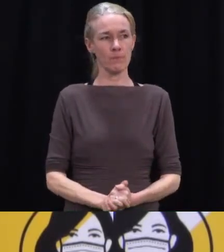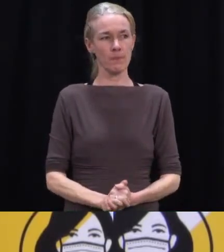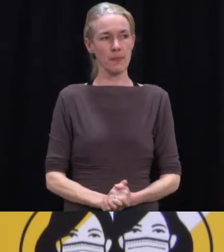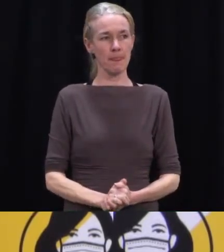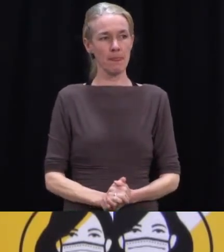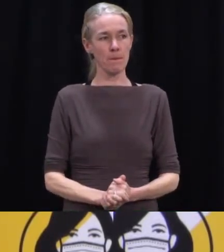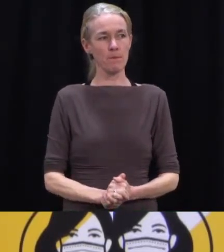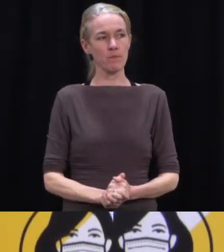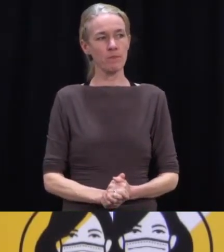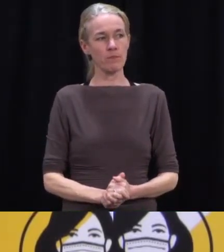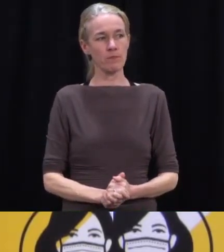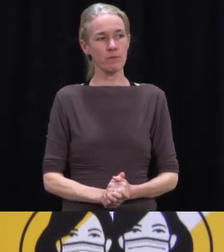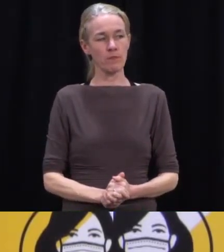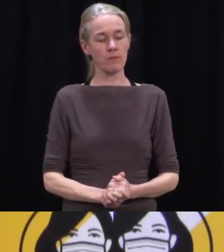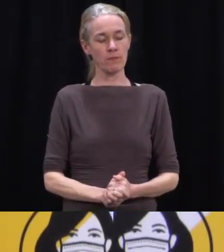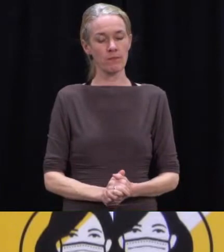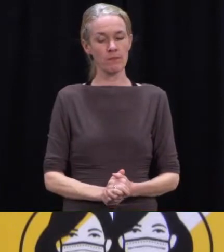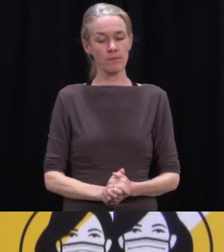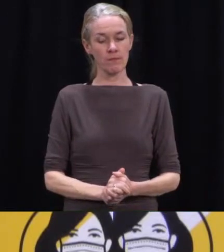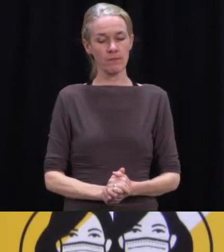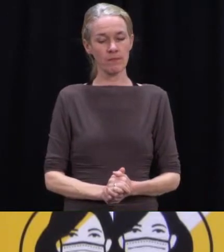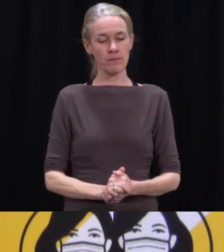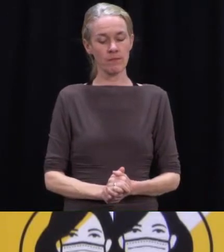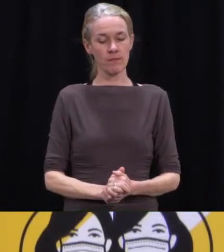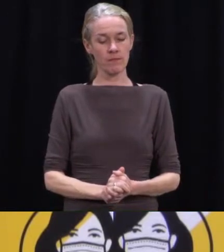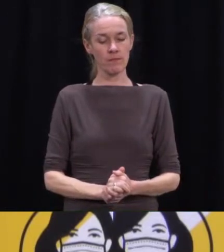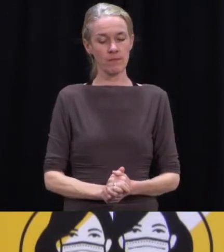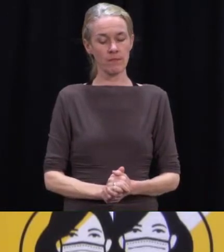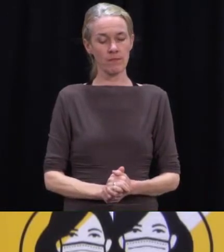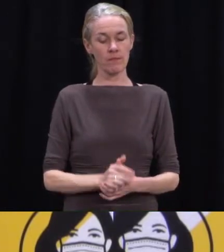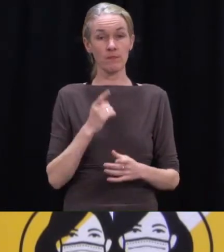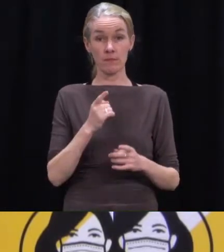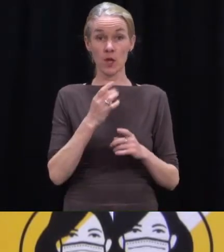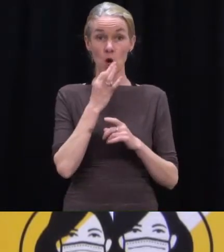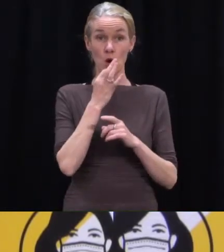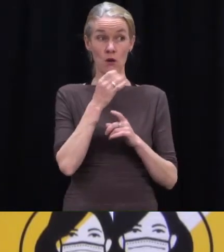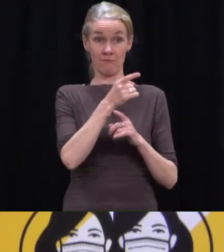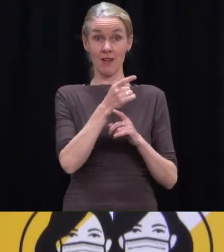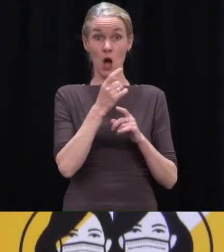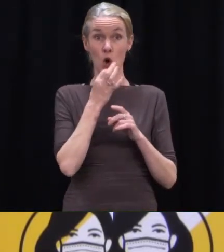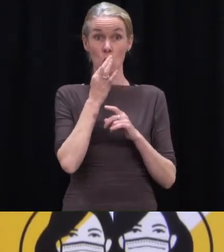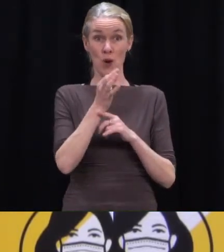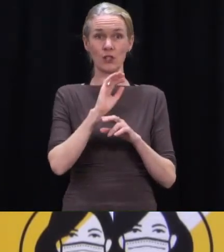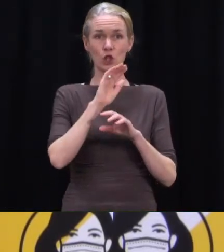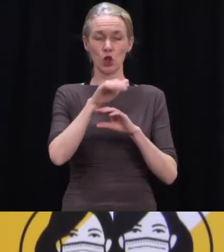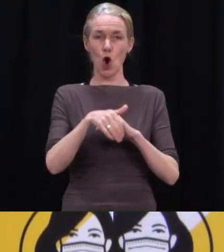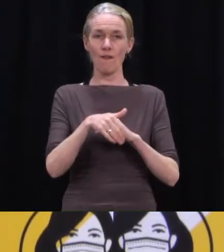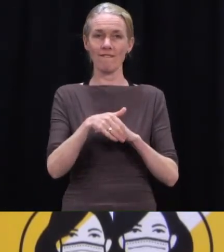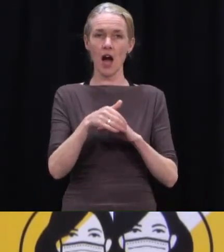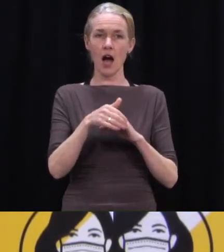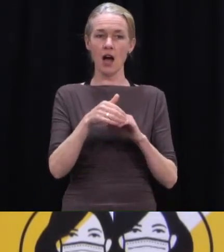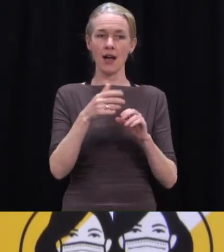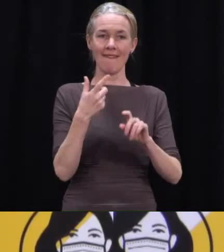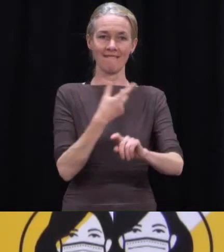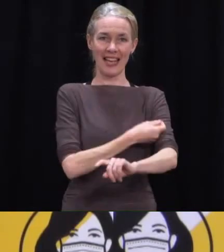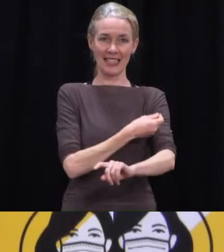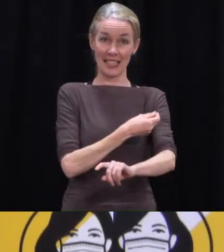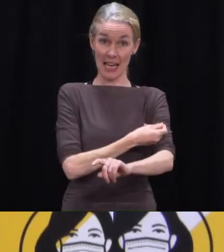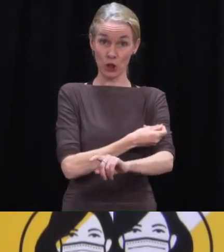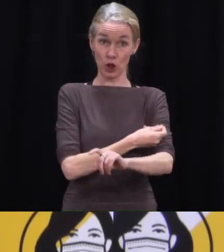message - the you can be